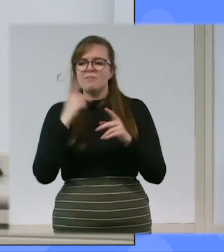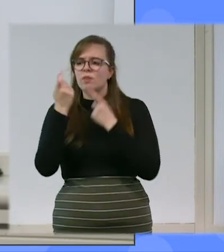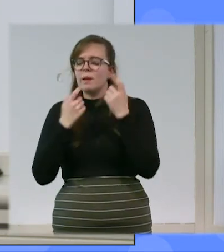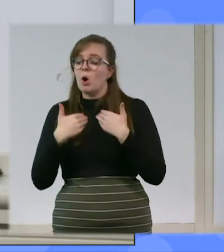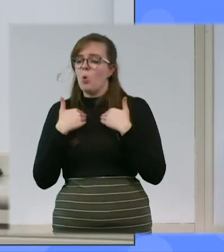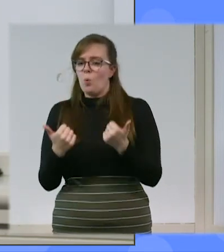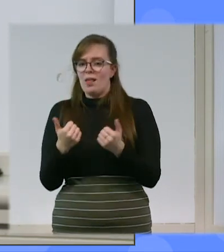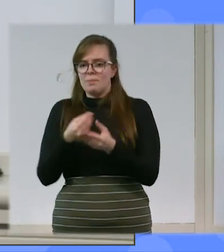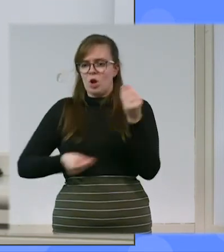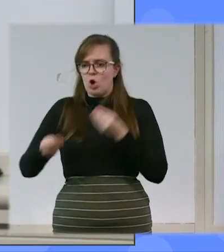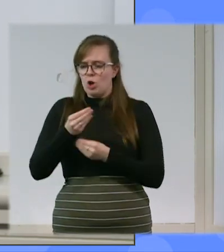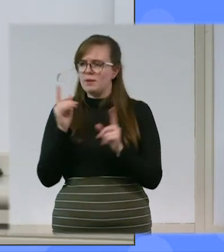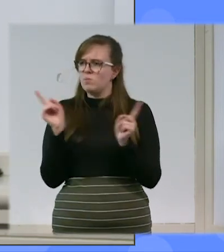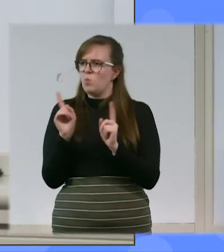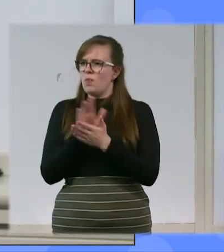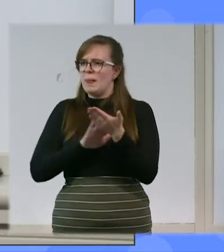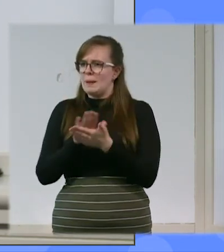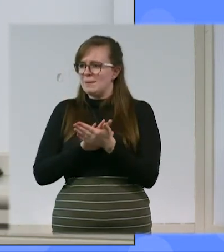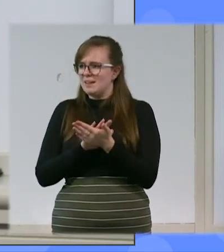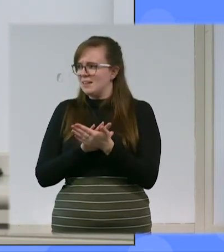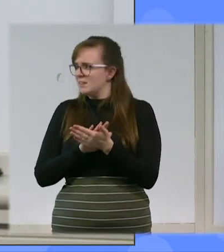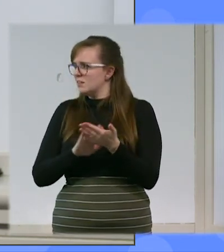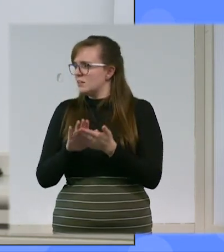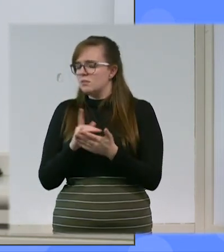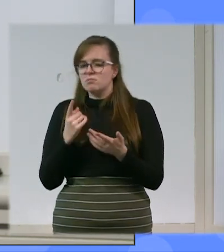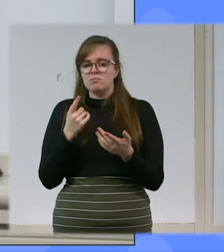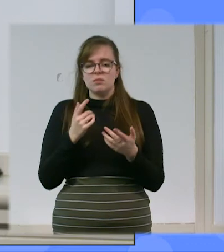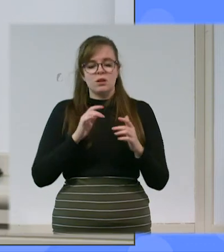need to look far you hear it in the text of great religions you hear it in so